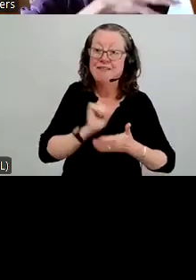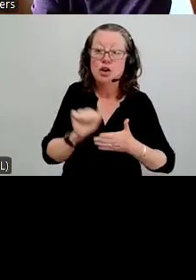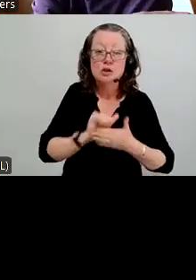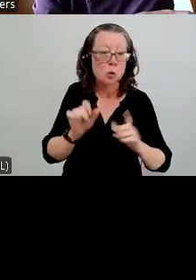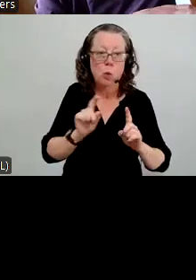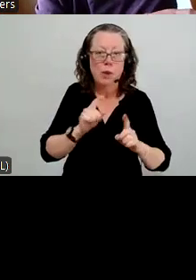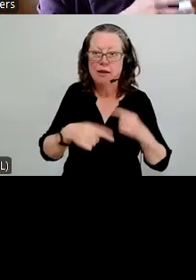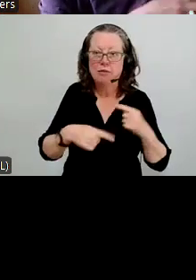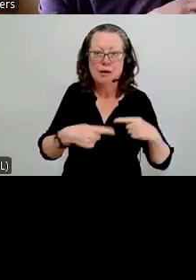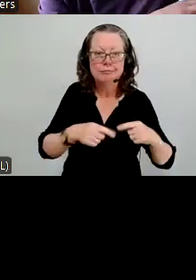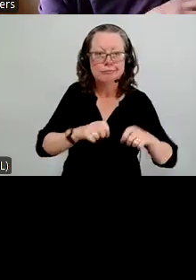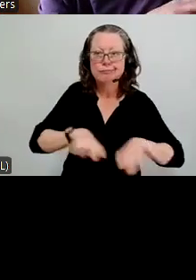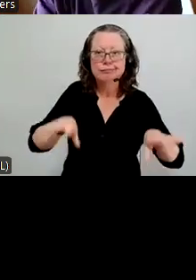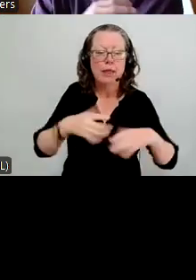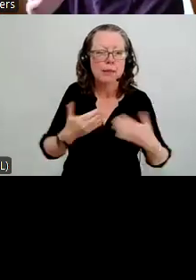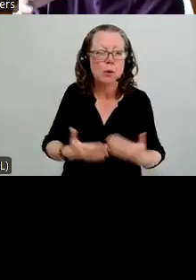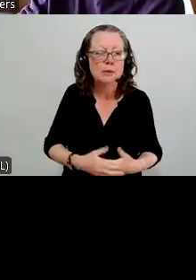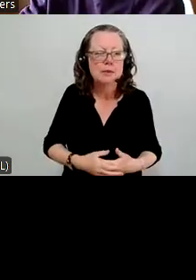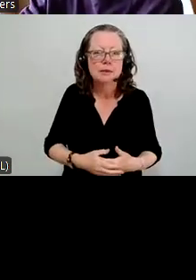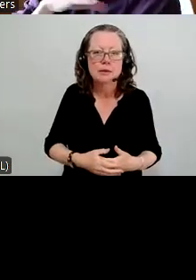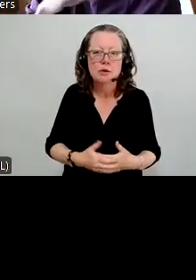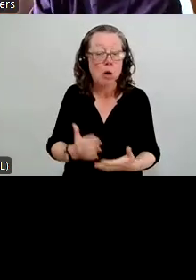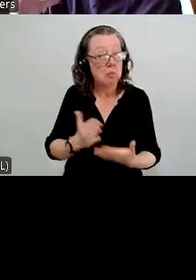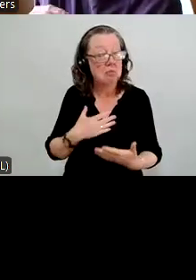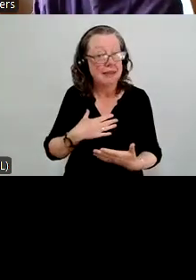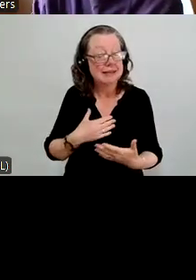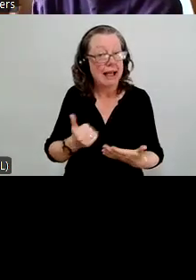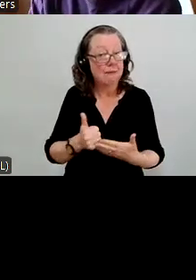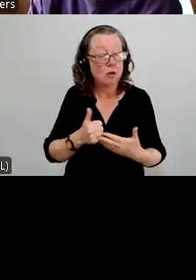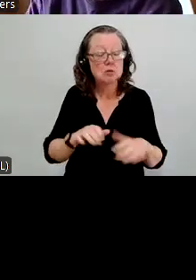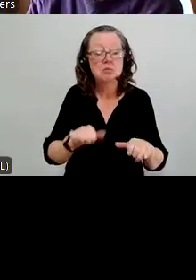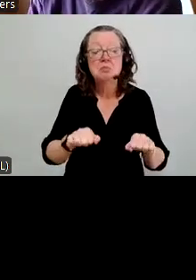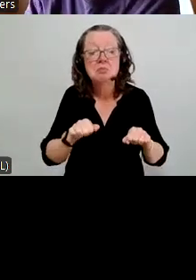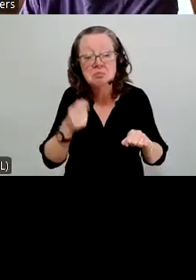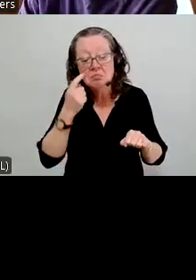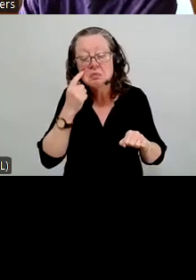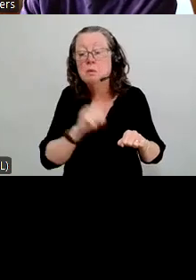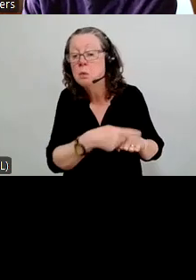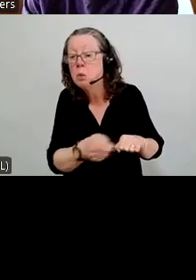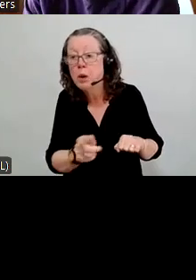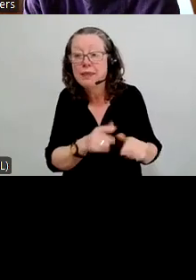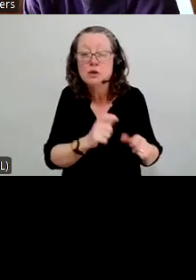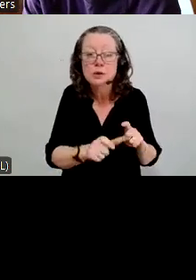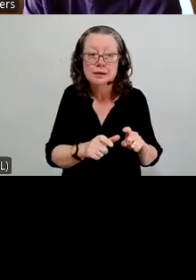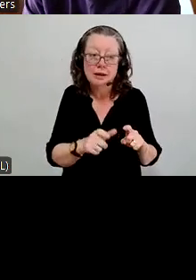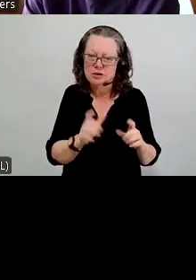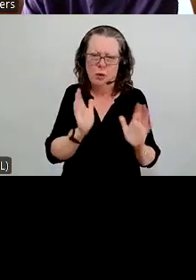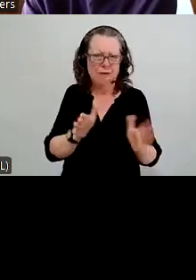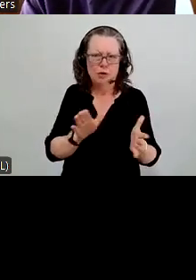what else people are doing, and you can look at different sectors. It doesn't just have to be arts and culture. You can have a look at anything in there.